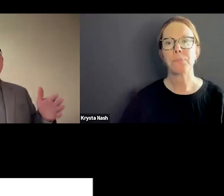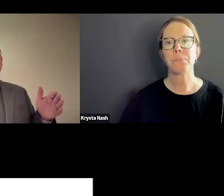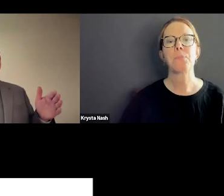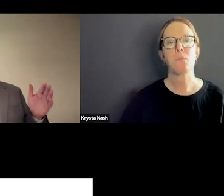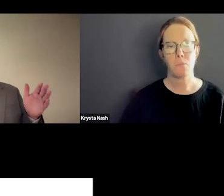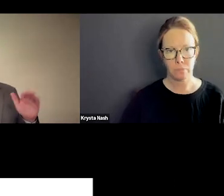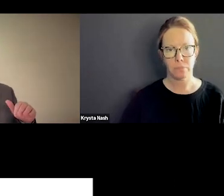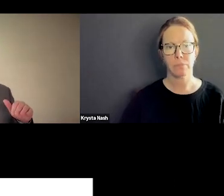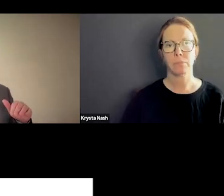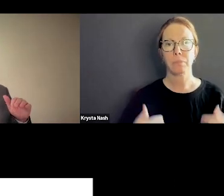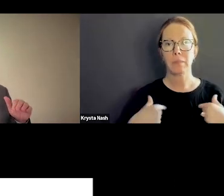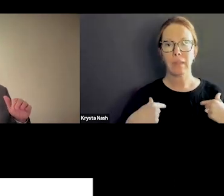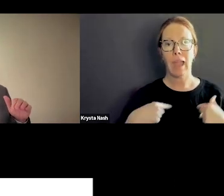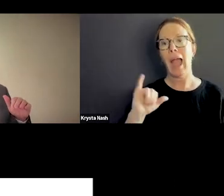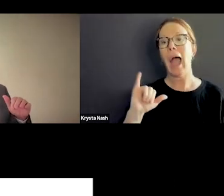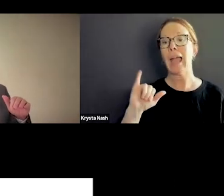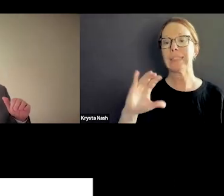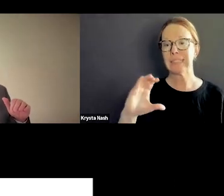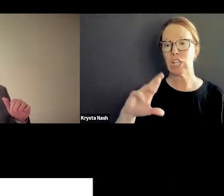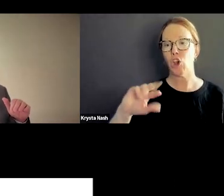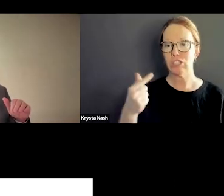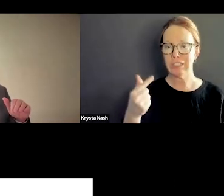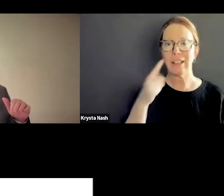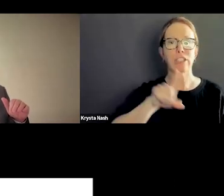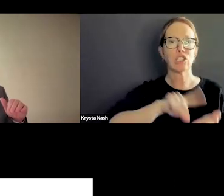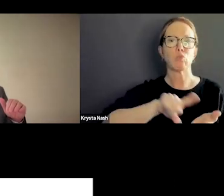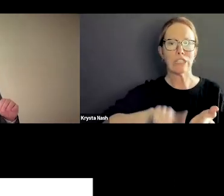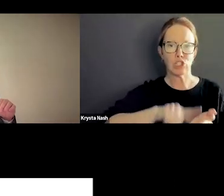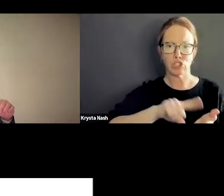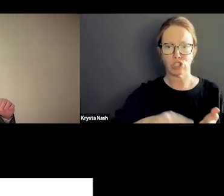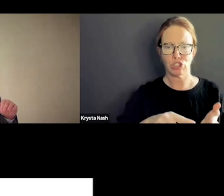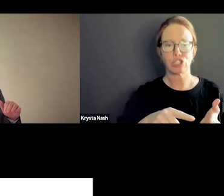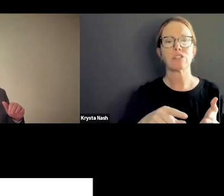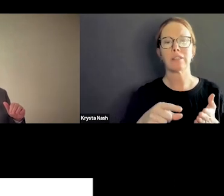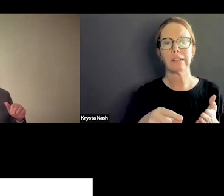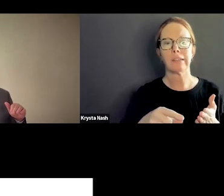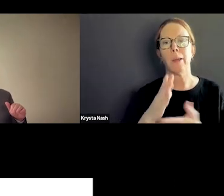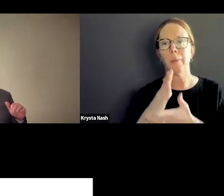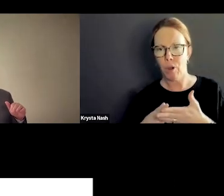I, Ikeji is again a research arm that actually is, an organization.